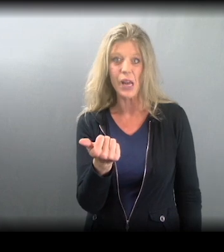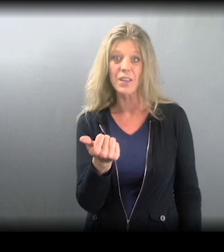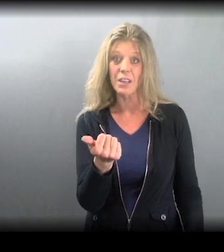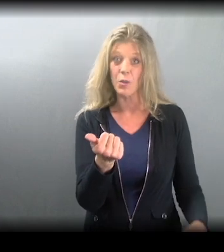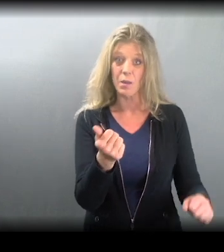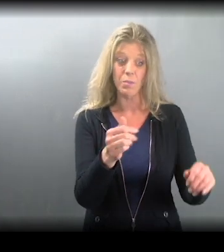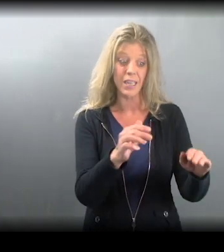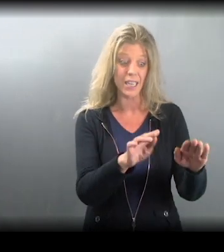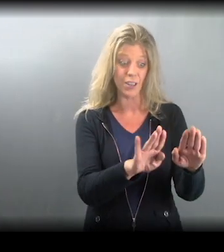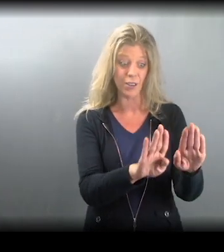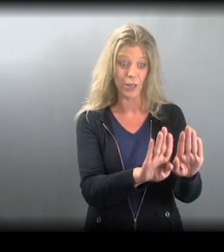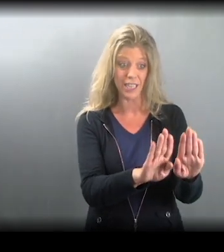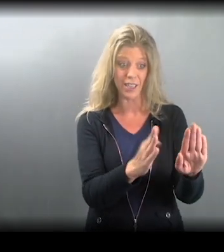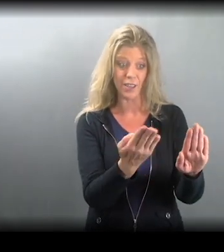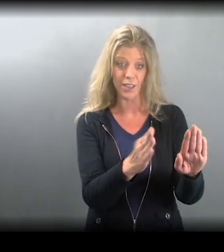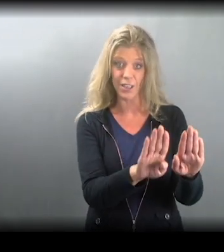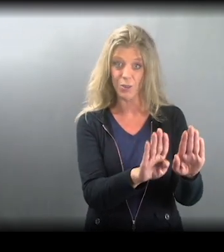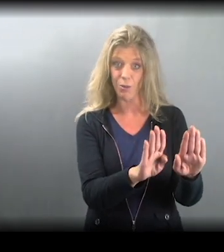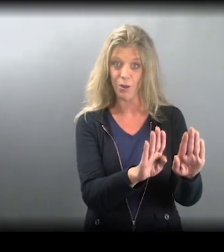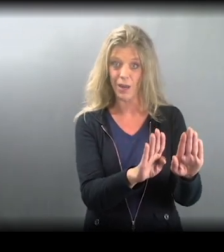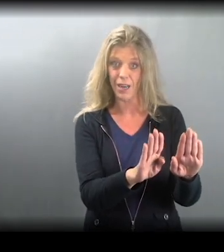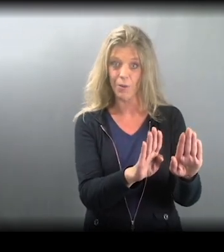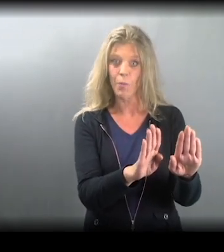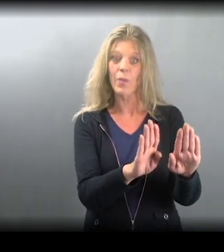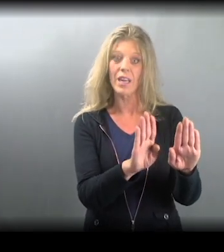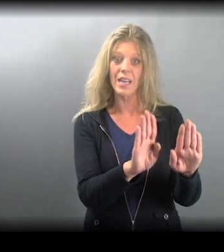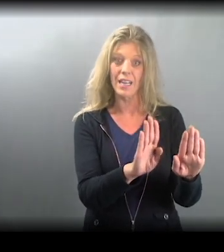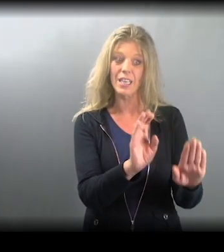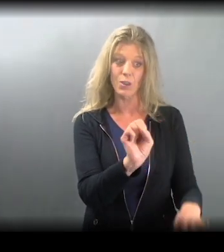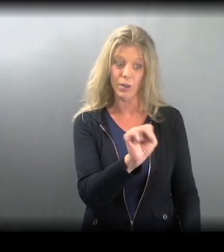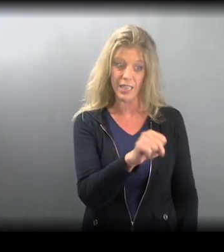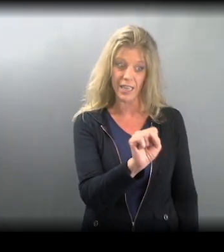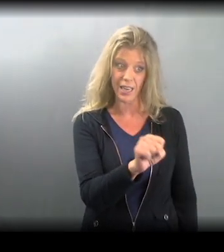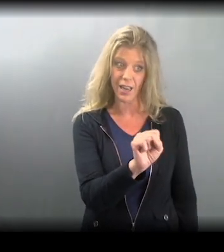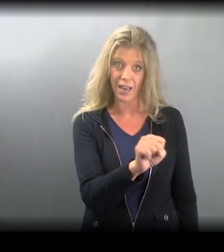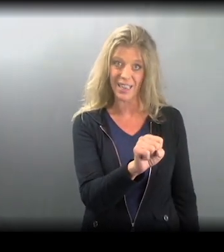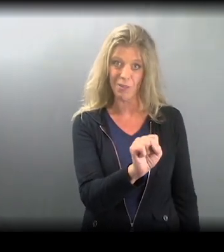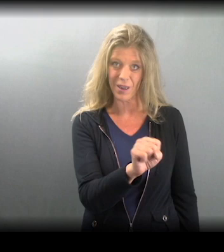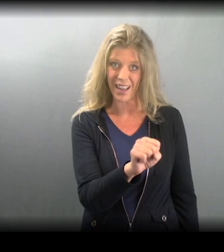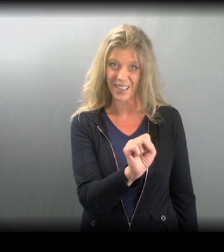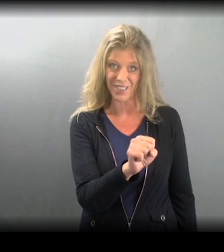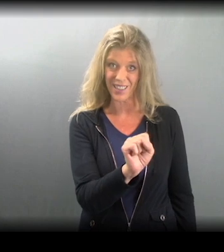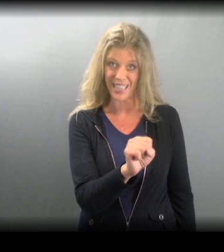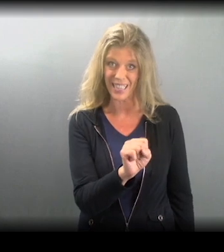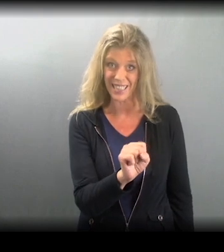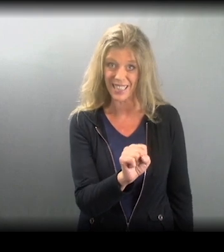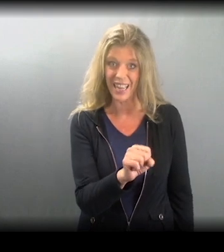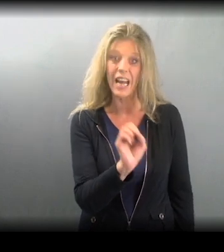So, in a bit you're going to learn DOOR, and your going to "knock" where that door is.